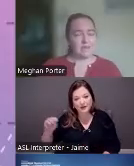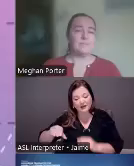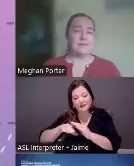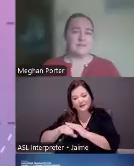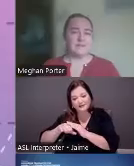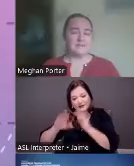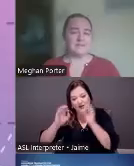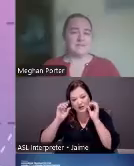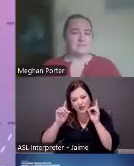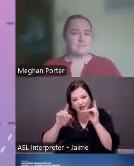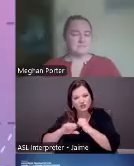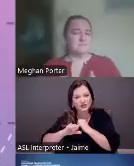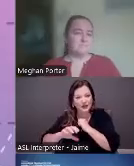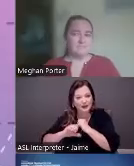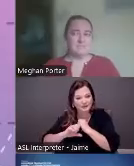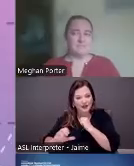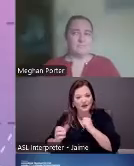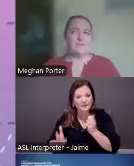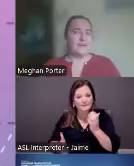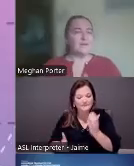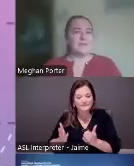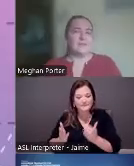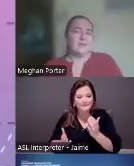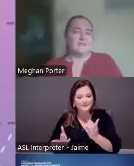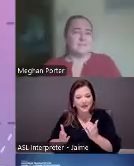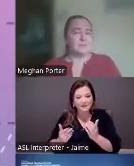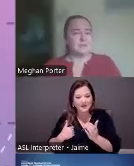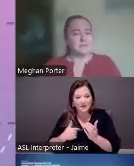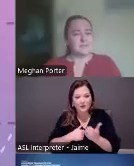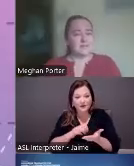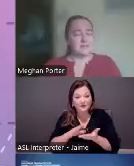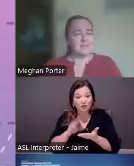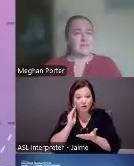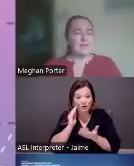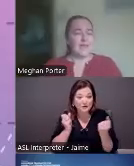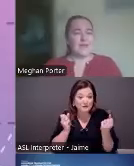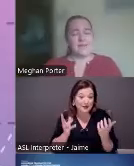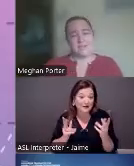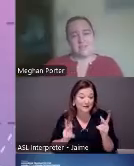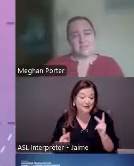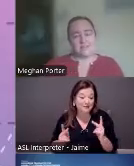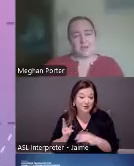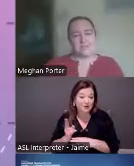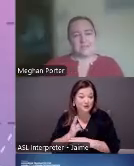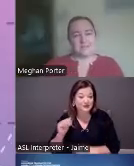We might be like, we found that a lot of people were using AI generated alt text,